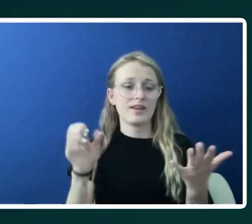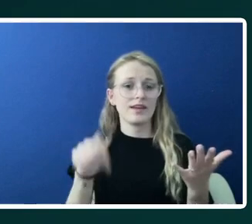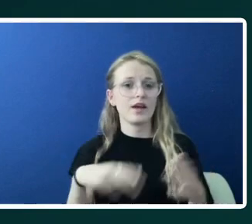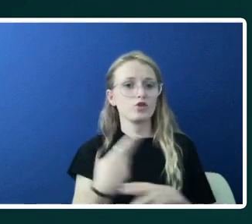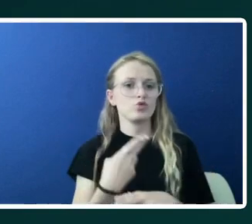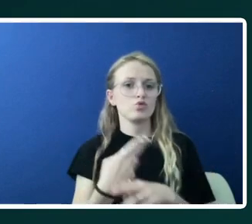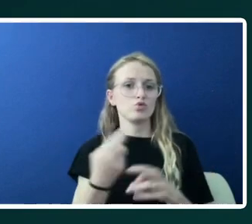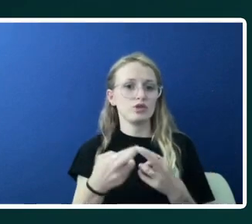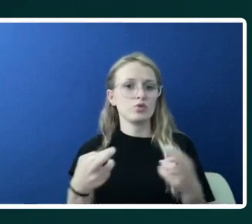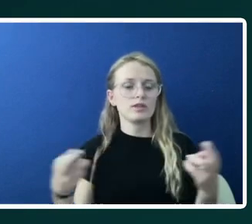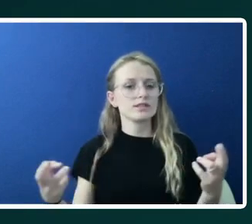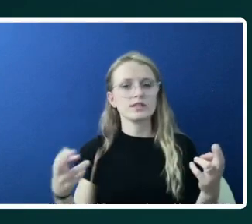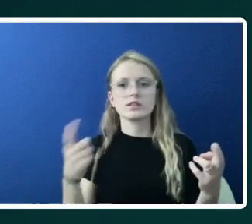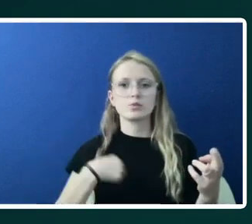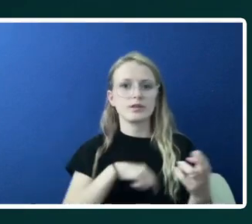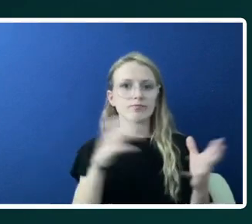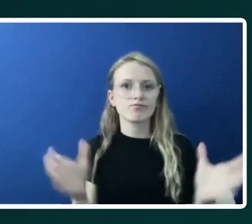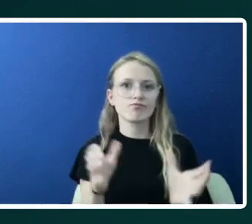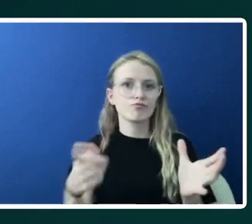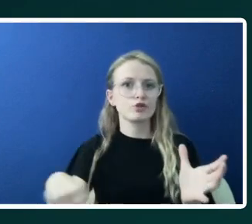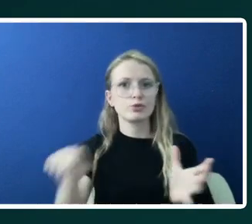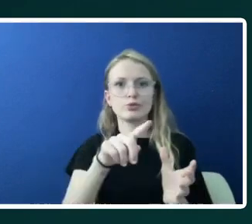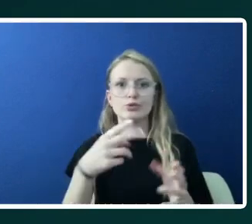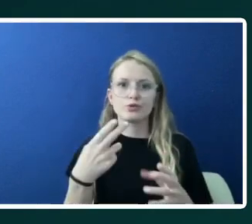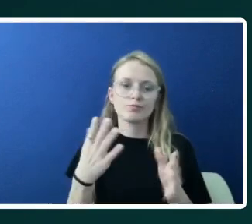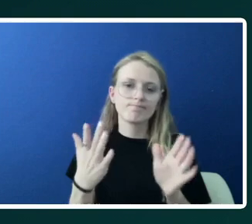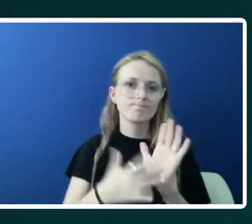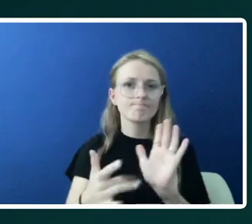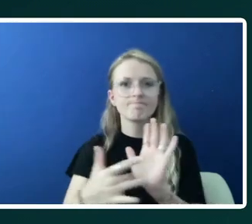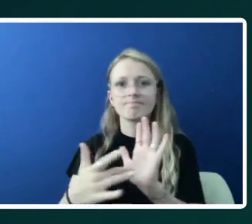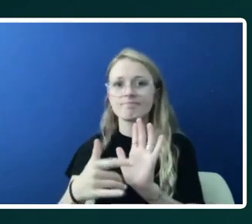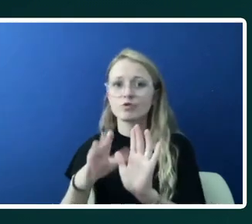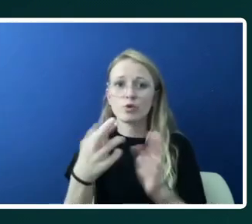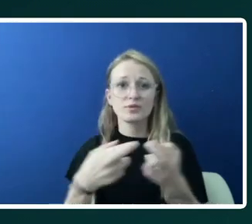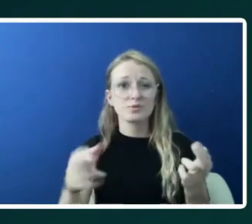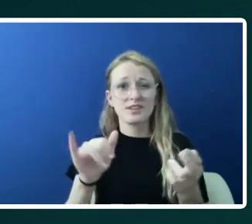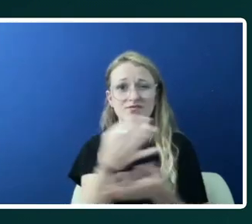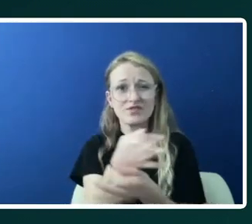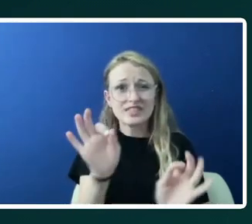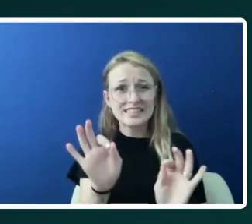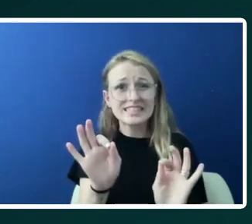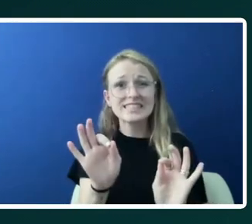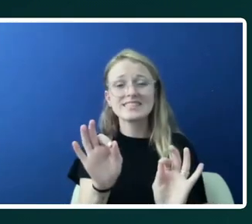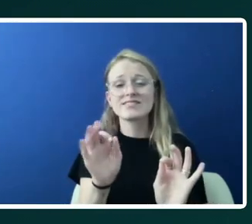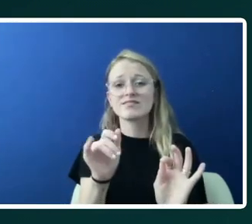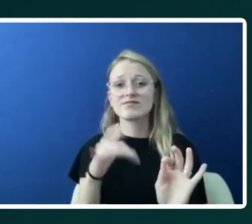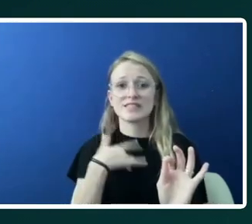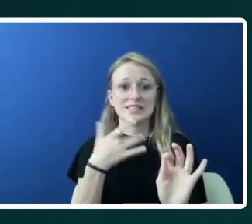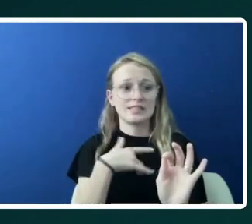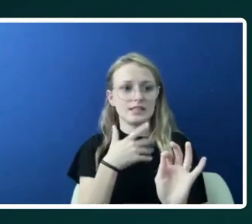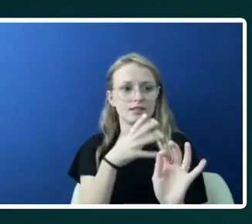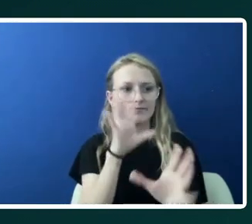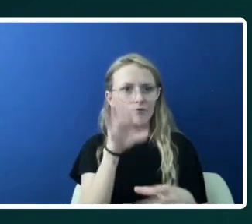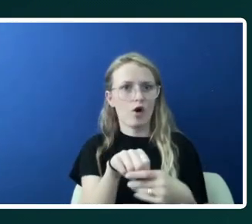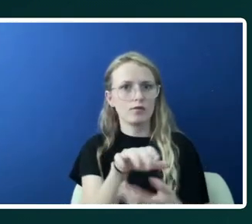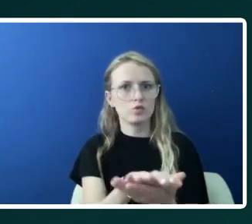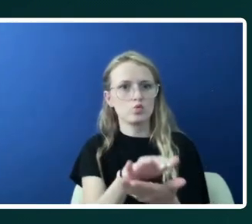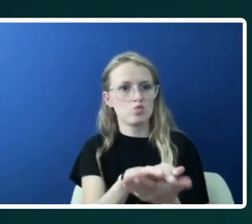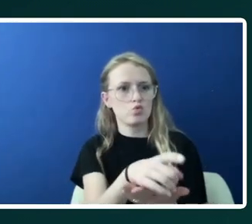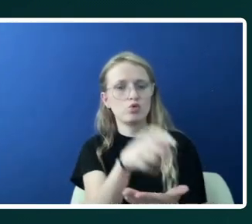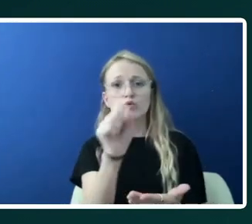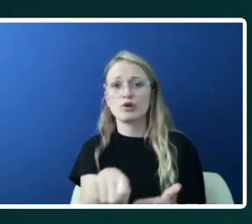use sources that are free. For example, if you are at a school, you could tap into the art teacher,